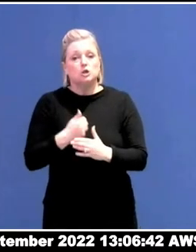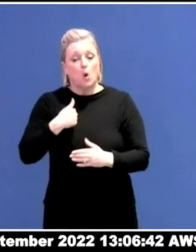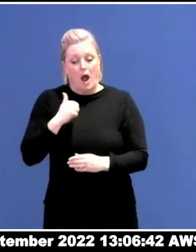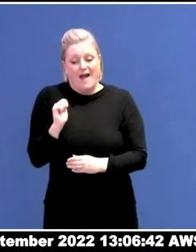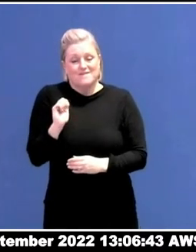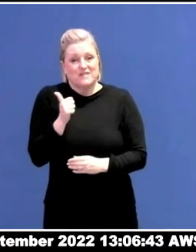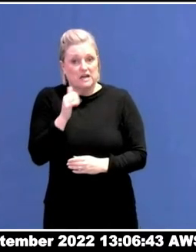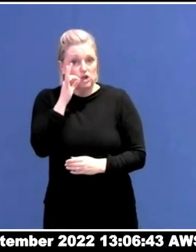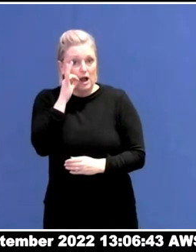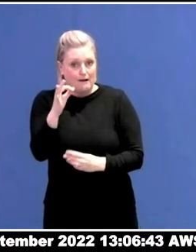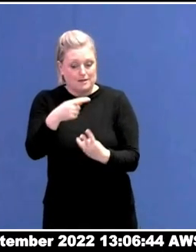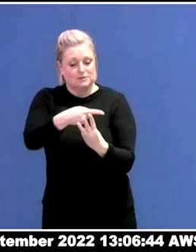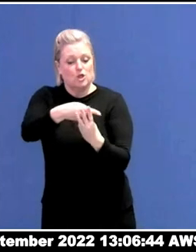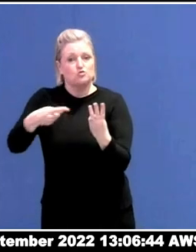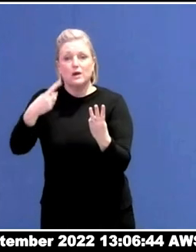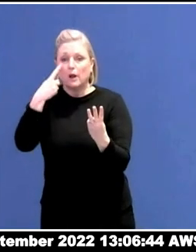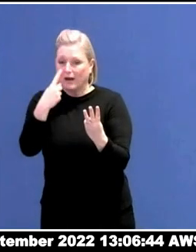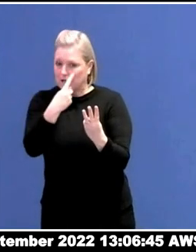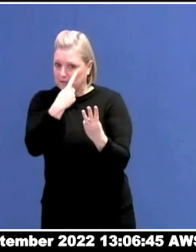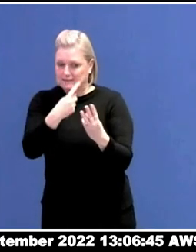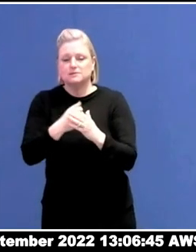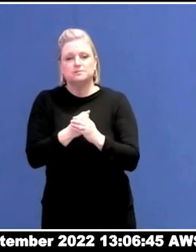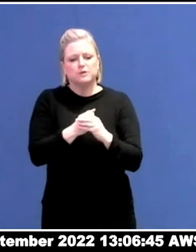arising from their statements that they believe would benefit with further